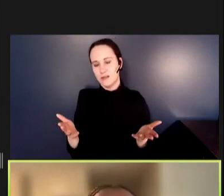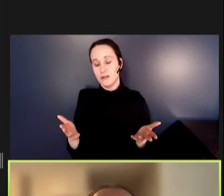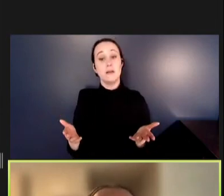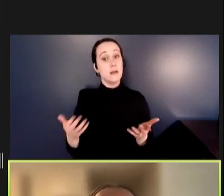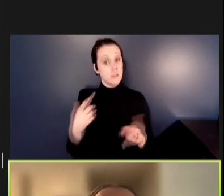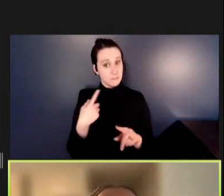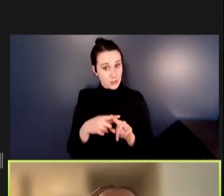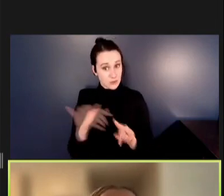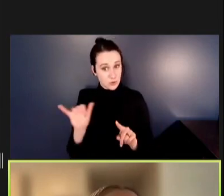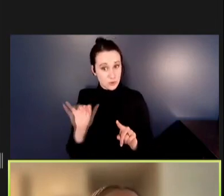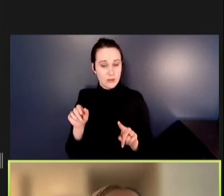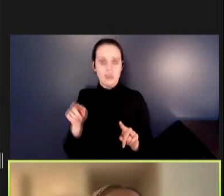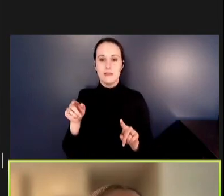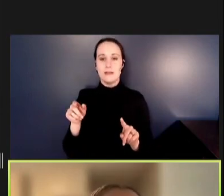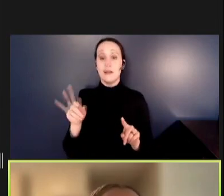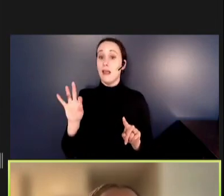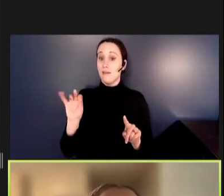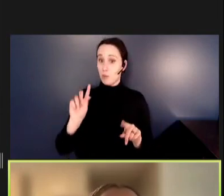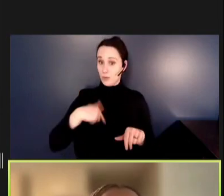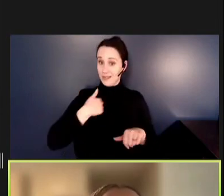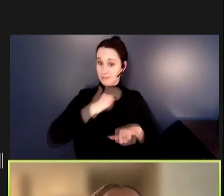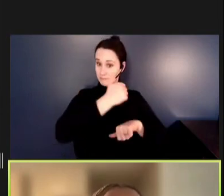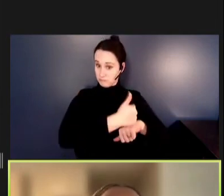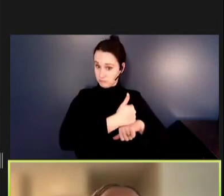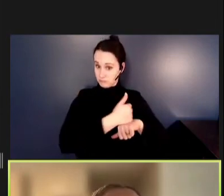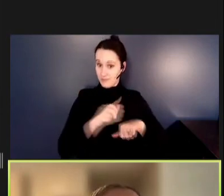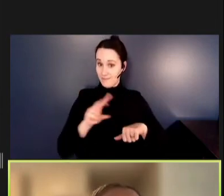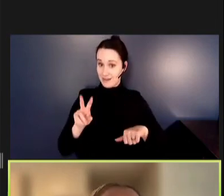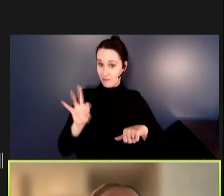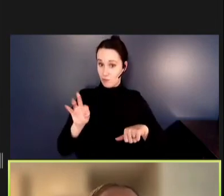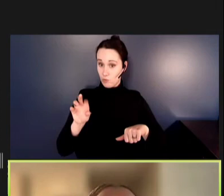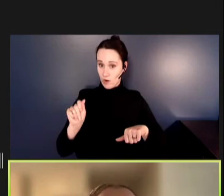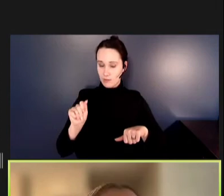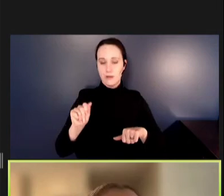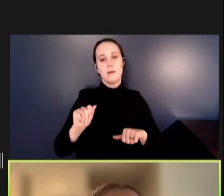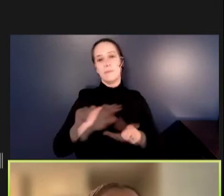this would be a mandatory spending program, which is central to this being successful.